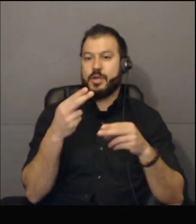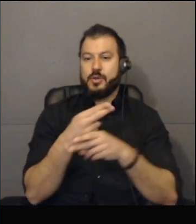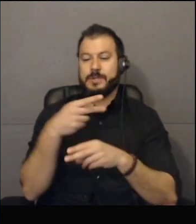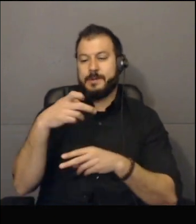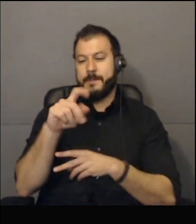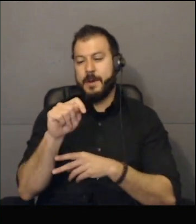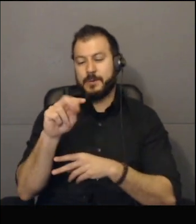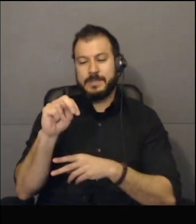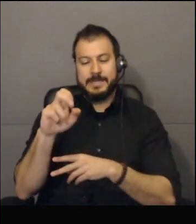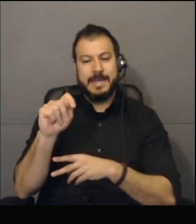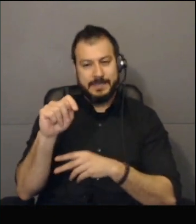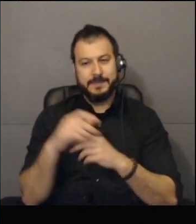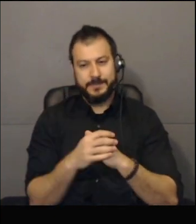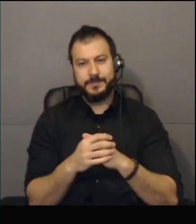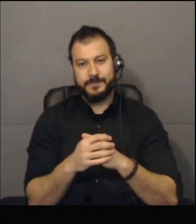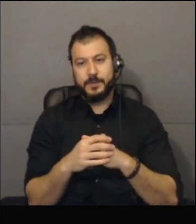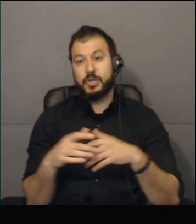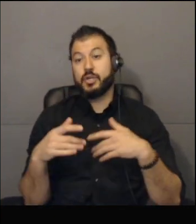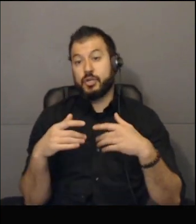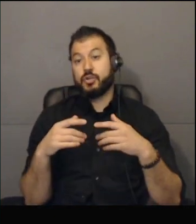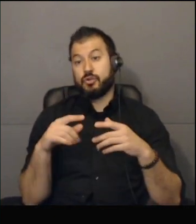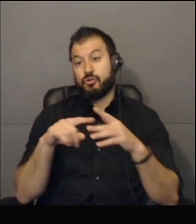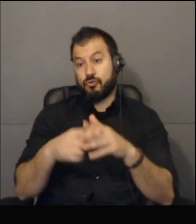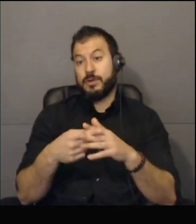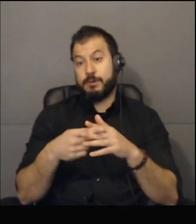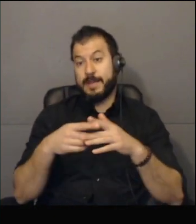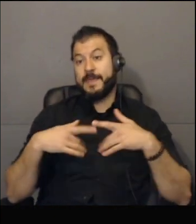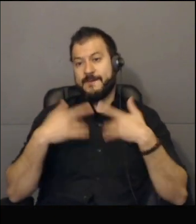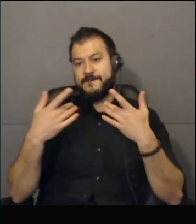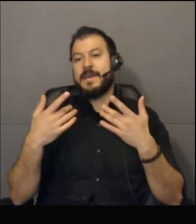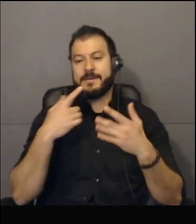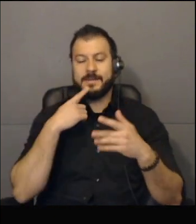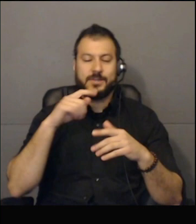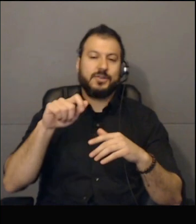Triggering the event is intended to activate the automation rule,